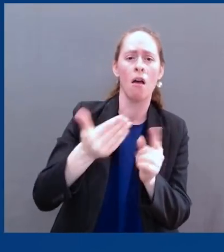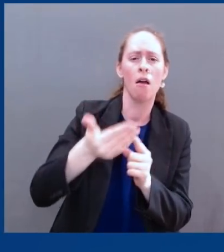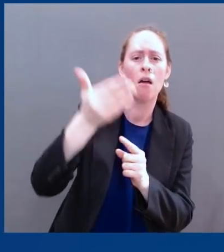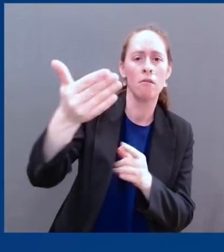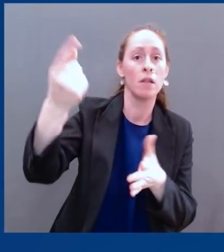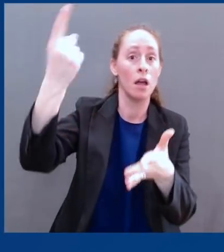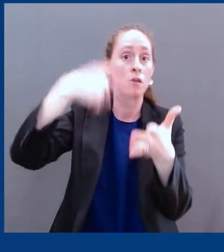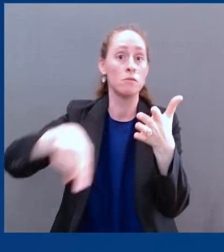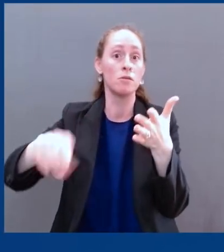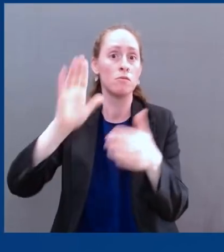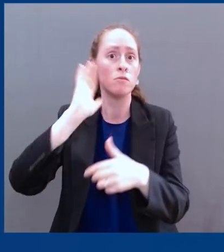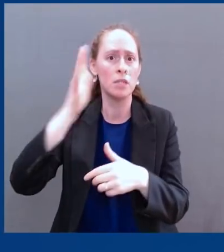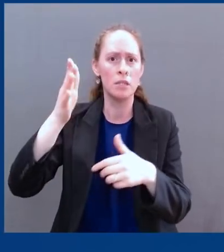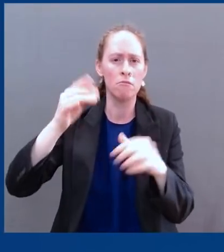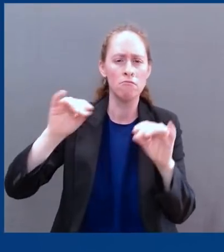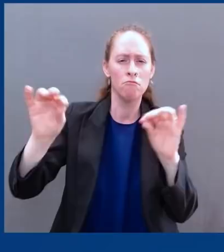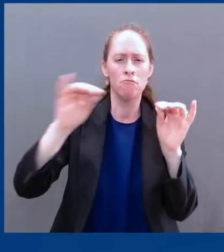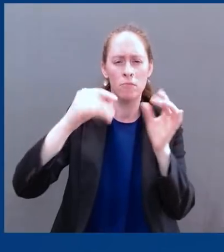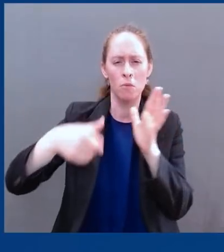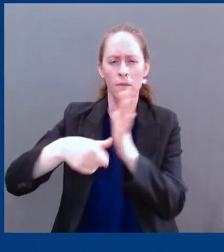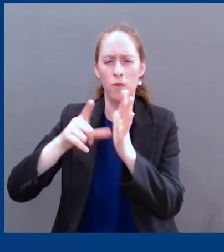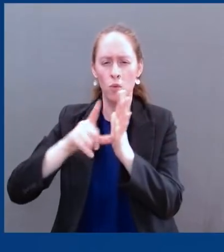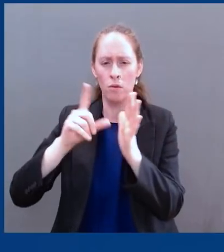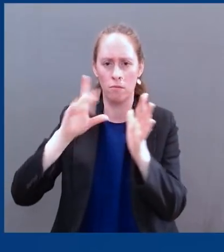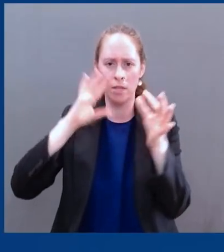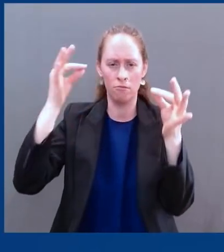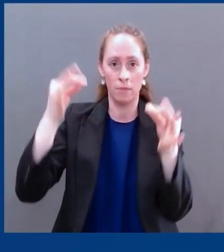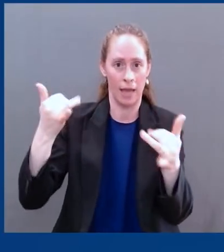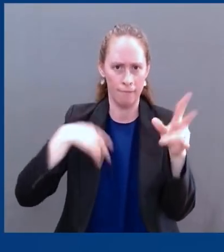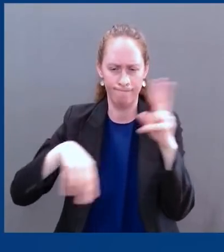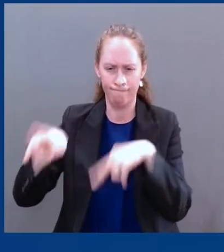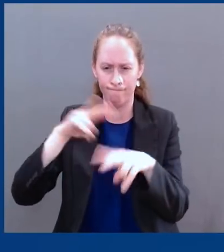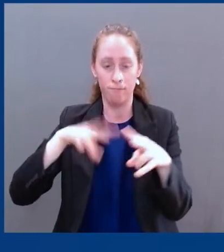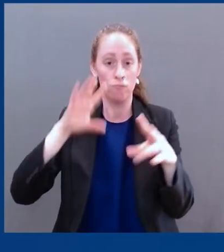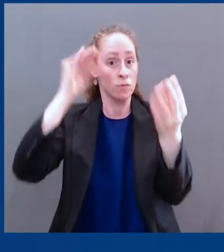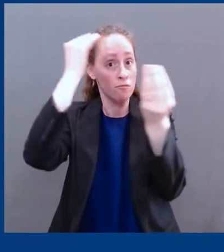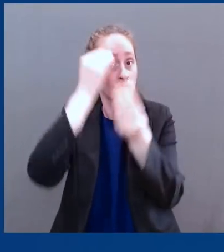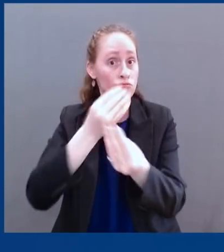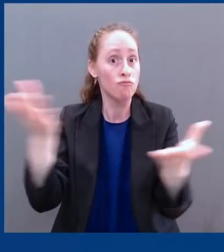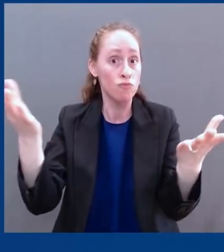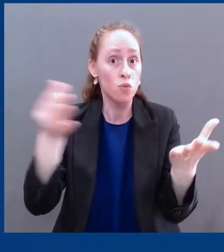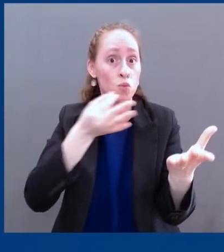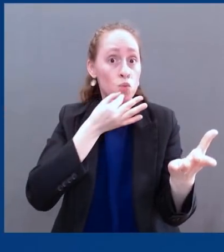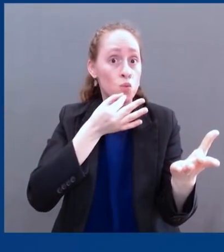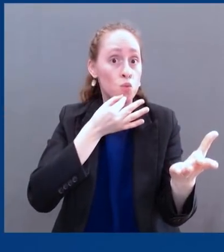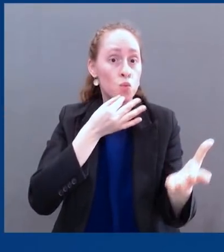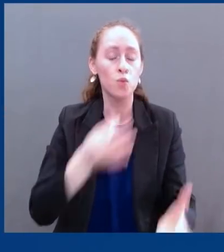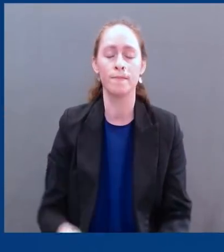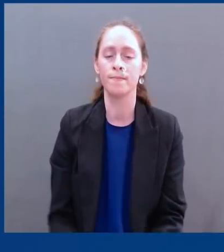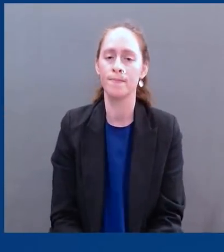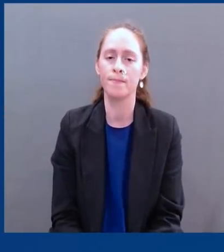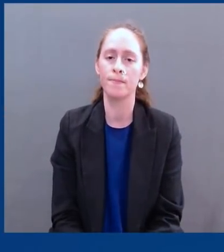and evaluating it right now. So, more soon to come. Thanks. Mr. Zients: Next question, please. Moderator: A couple of more questions.